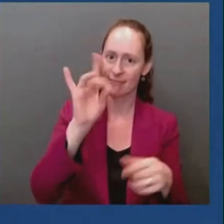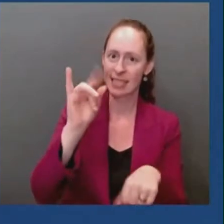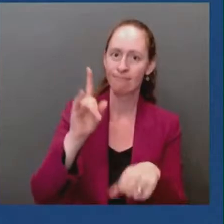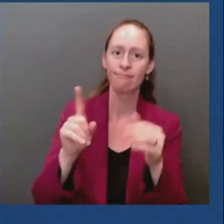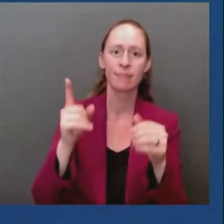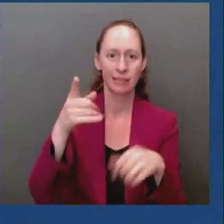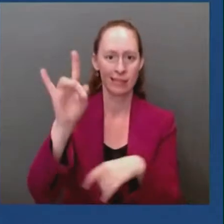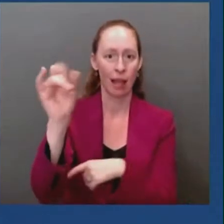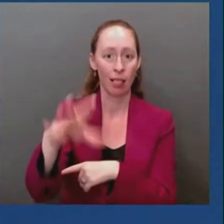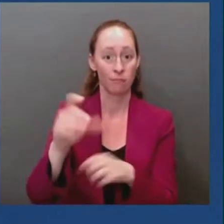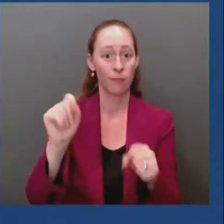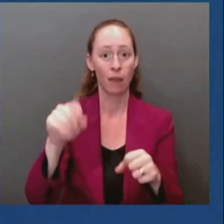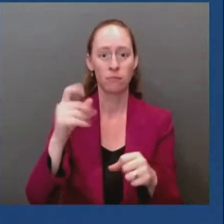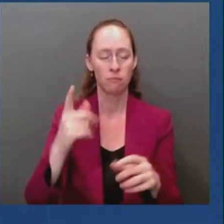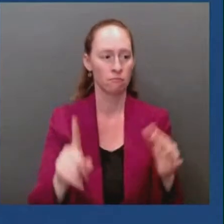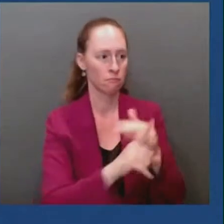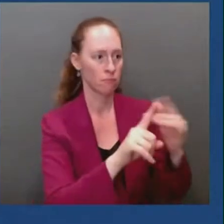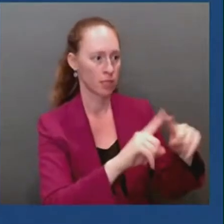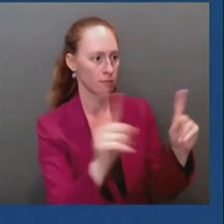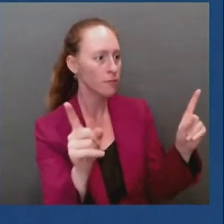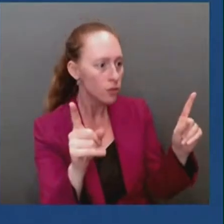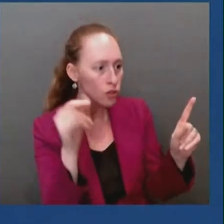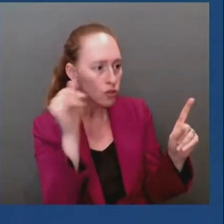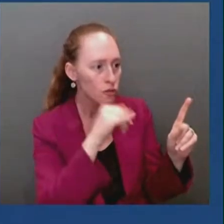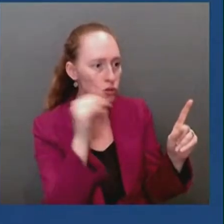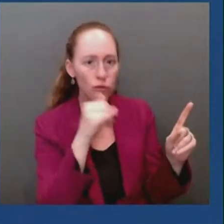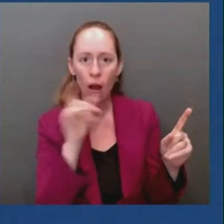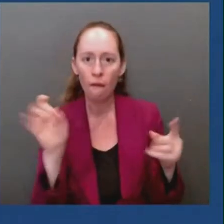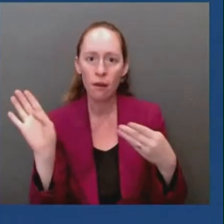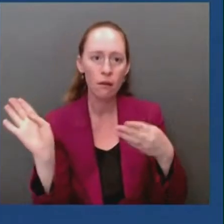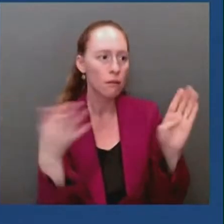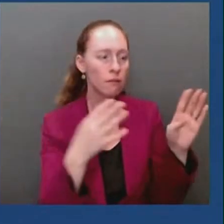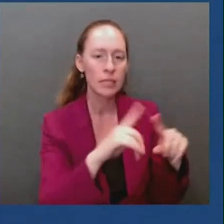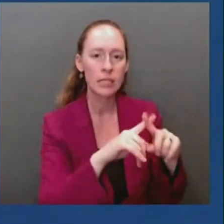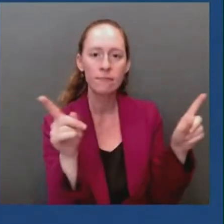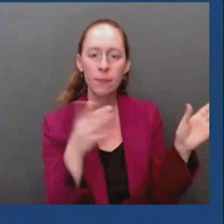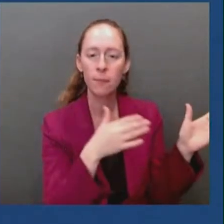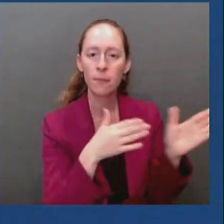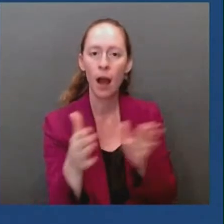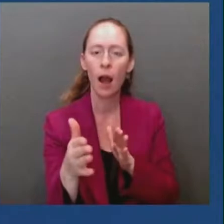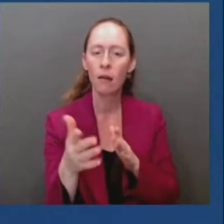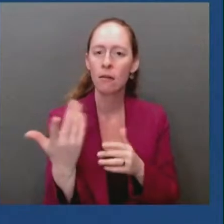CURVEBALL WE ARE GOING TO GET WITH THIS VIRUS AND WHAT IT CAN